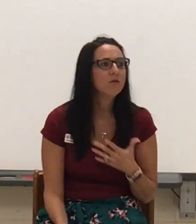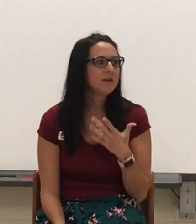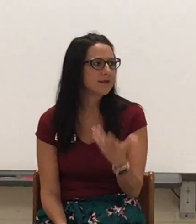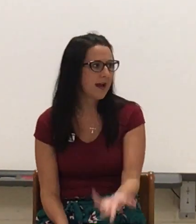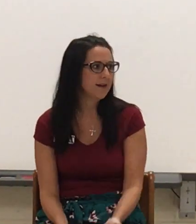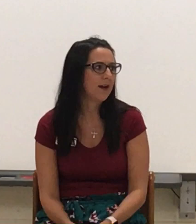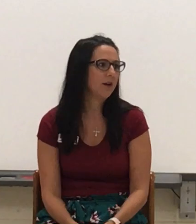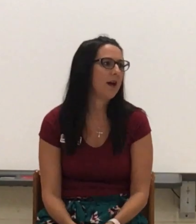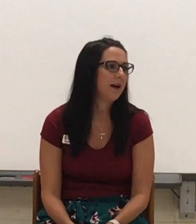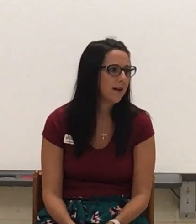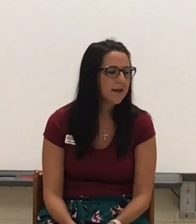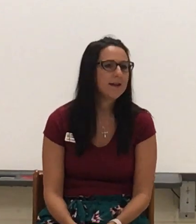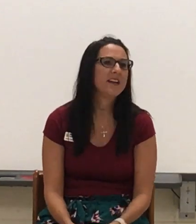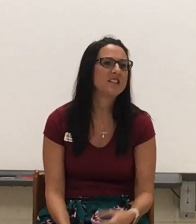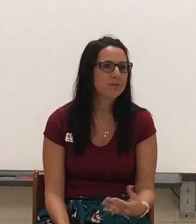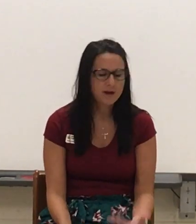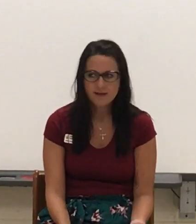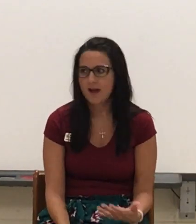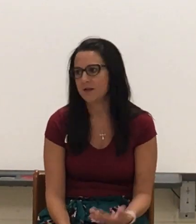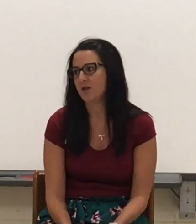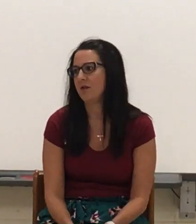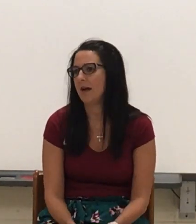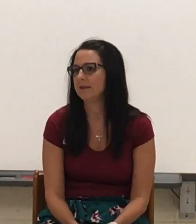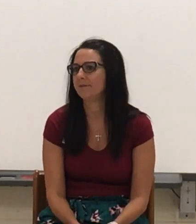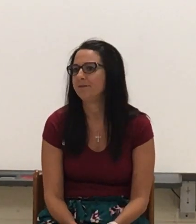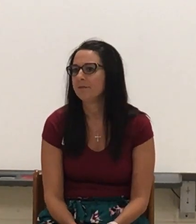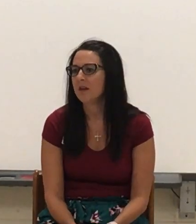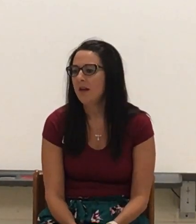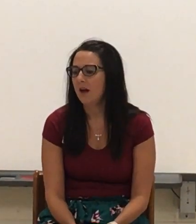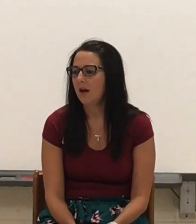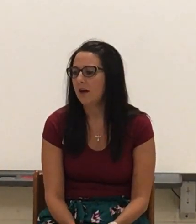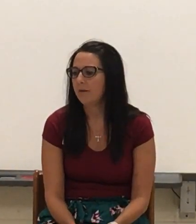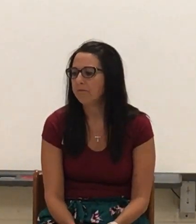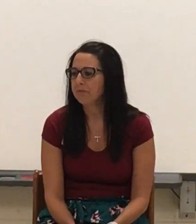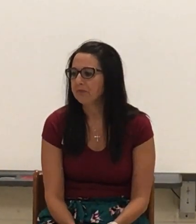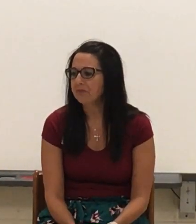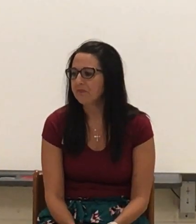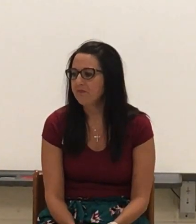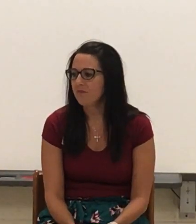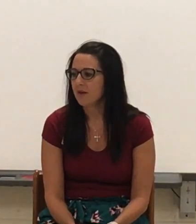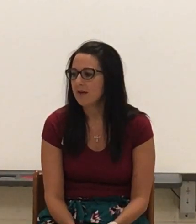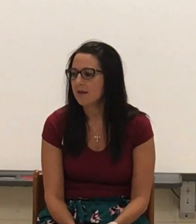we did last year, but I don't think I ever, like, really sat down and explained that to